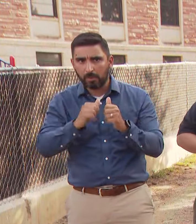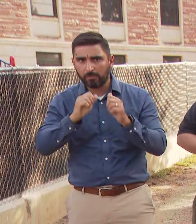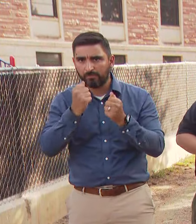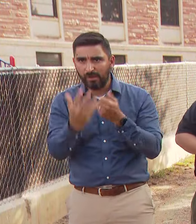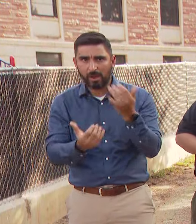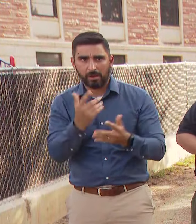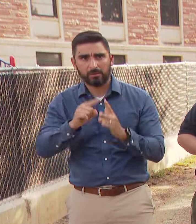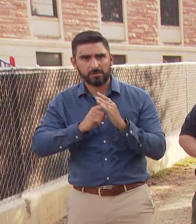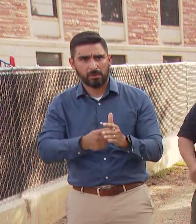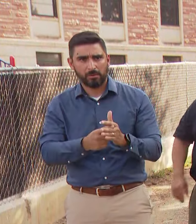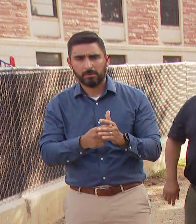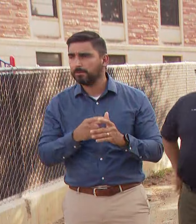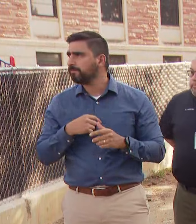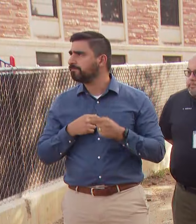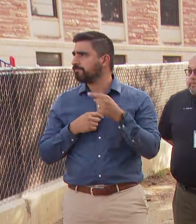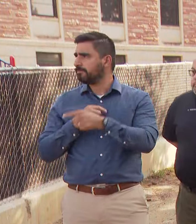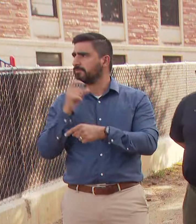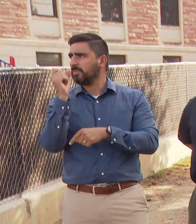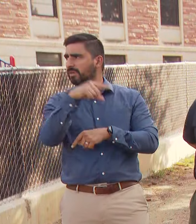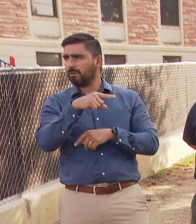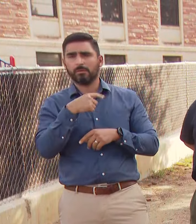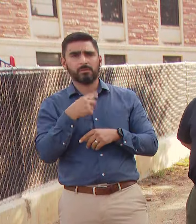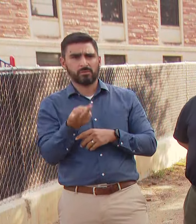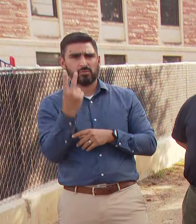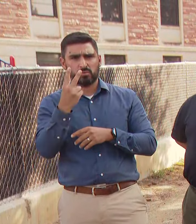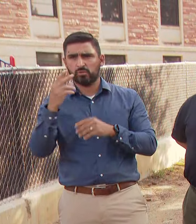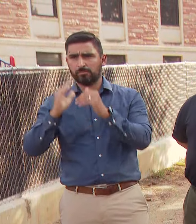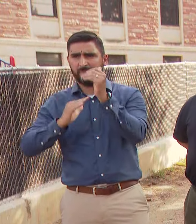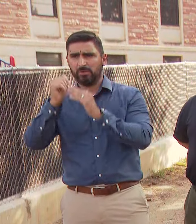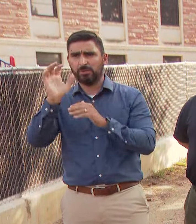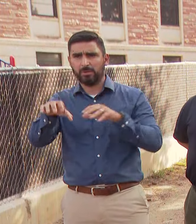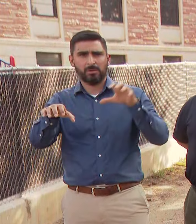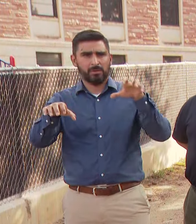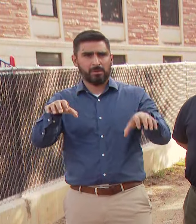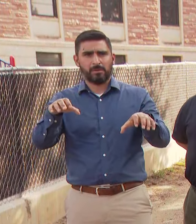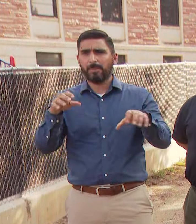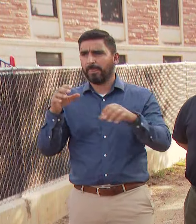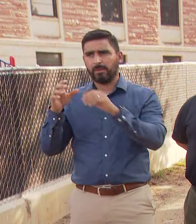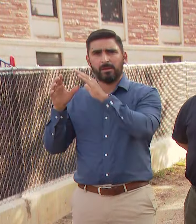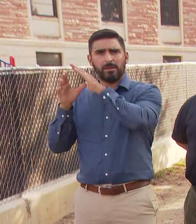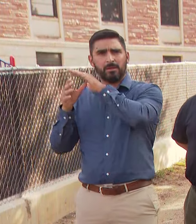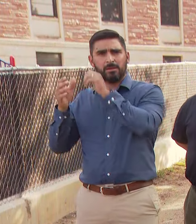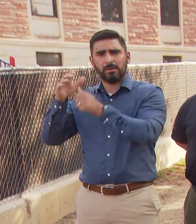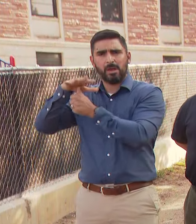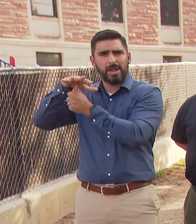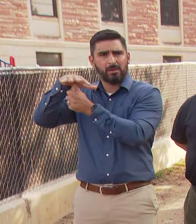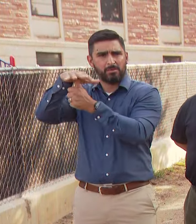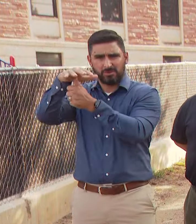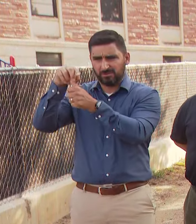say two structures impacted, the helicopter caught what really appears to be at home. Can we clarify if those two structures were indeed home?